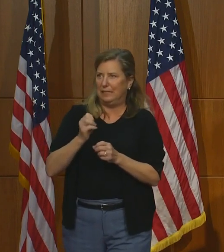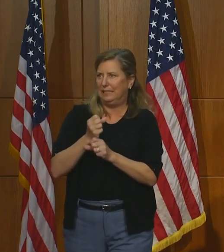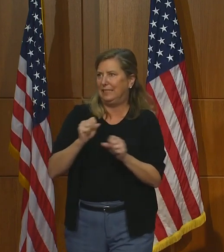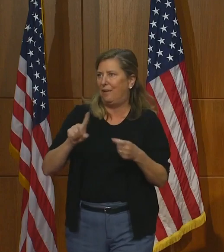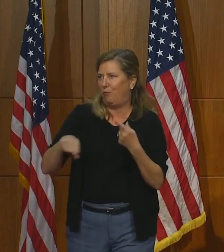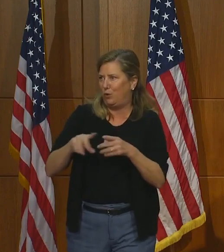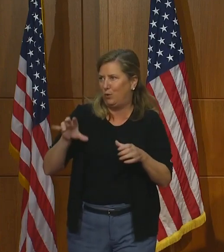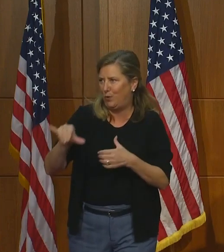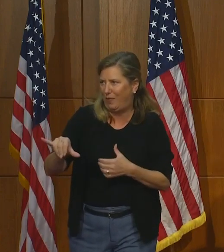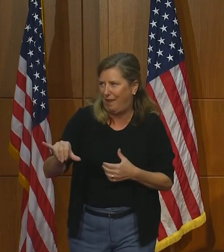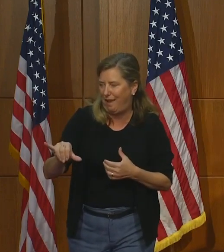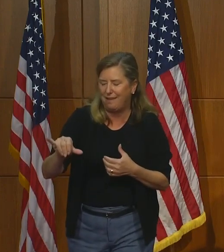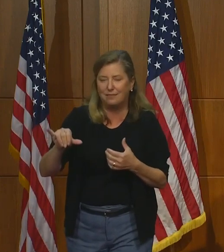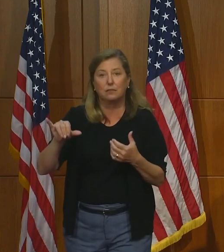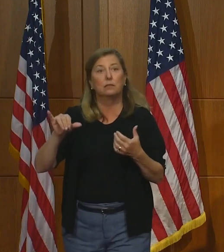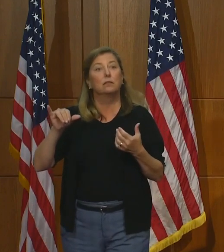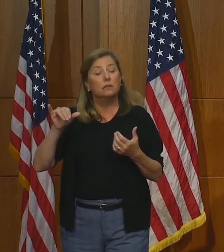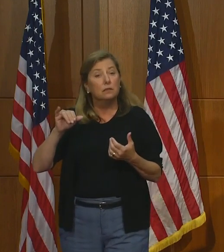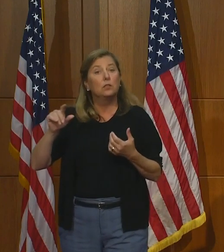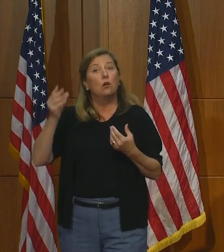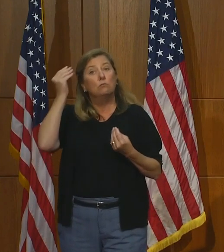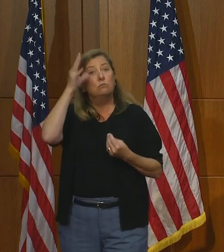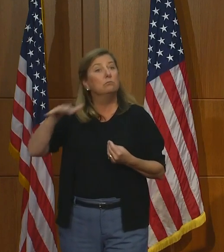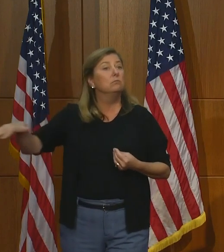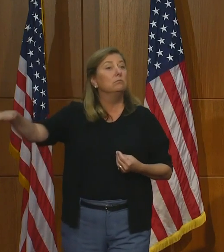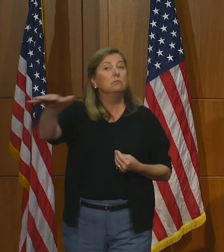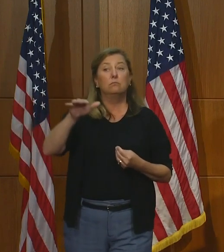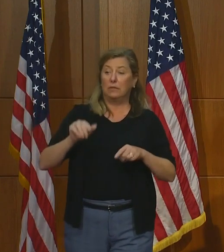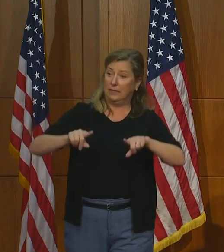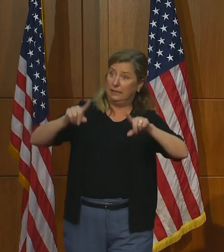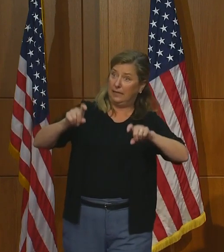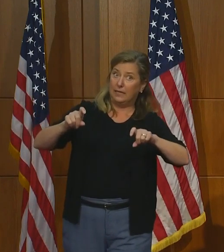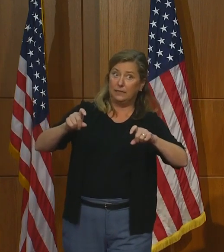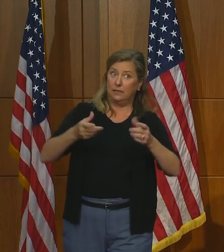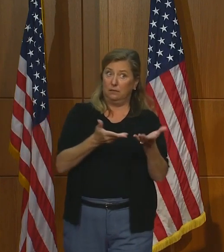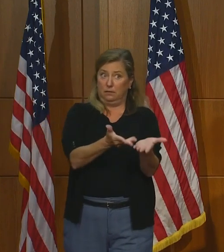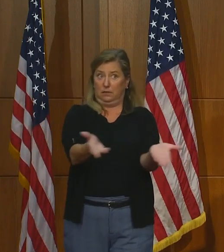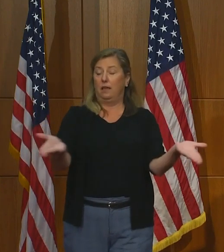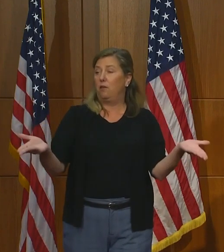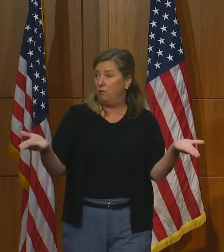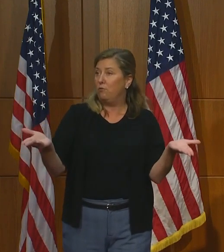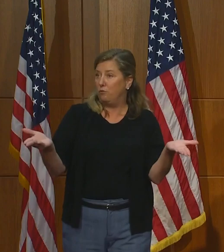BUT WE WANTED TO BE DONE SAFELY AND- ALSO WE WANT EVERYBODY OUT